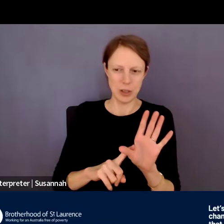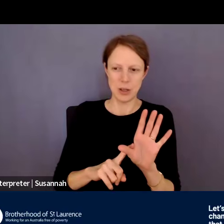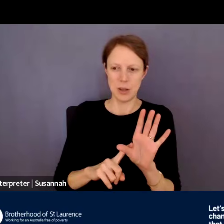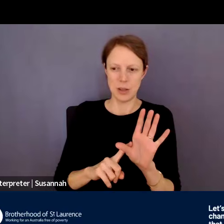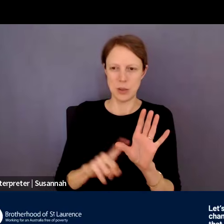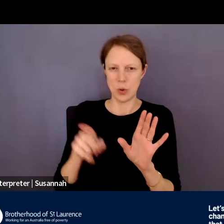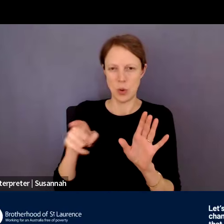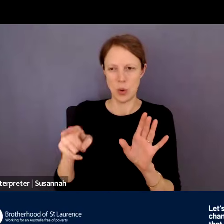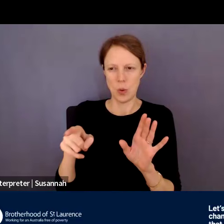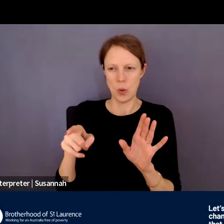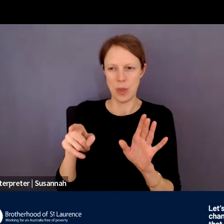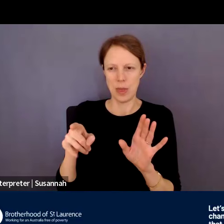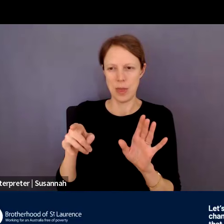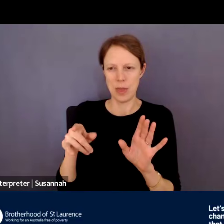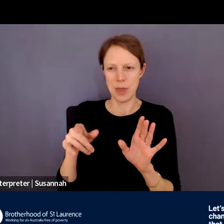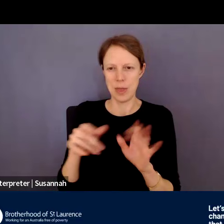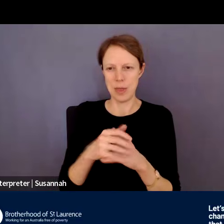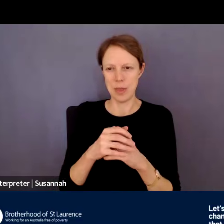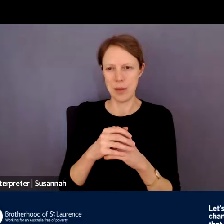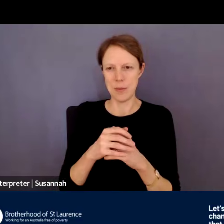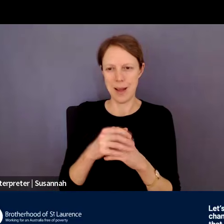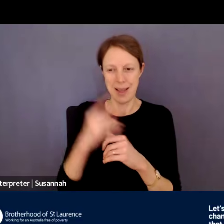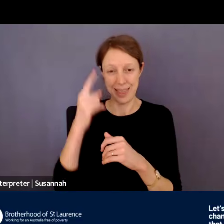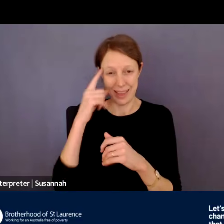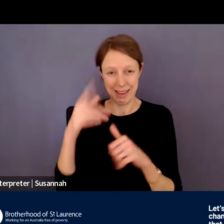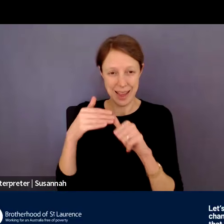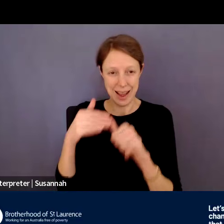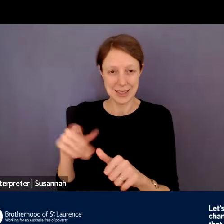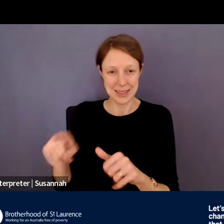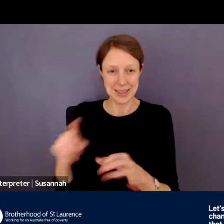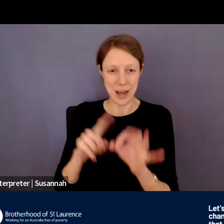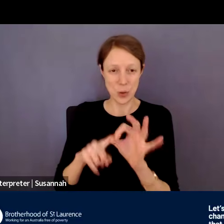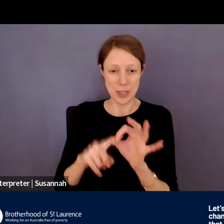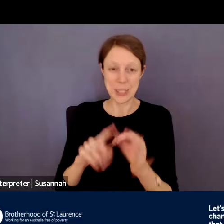commission. I think that answers the question which is it will be a question for states and